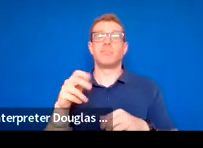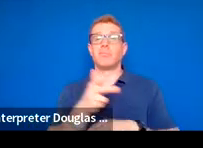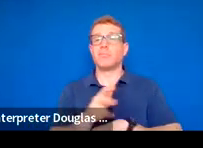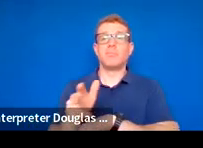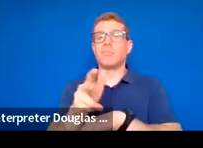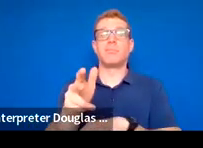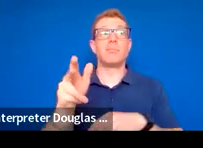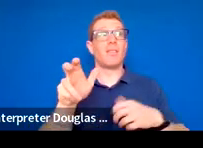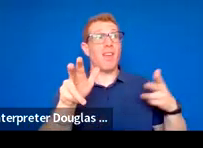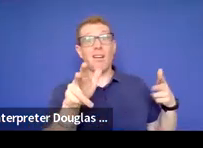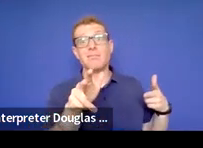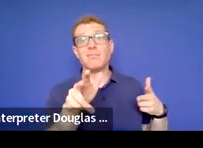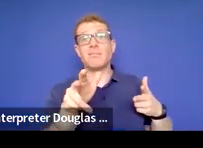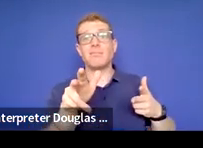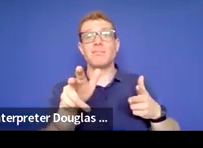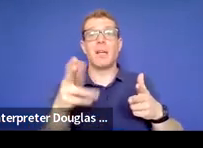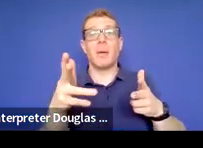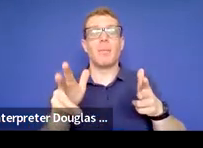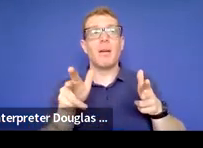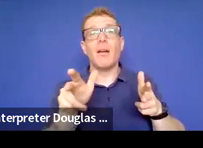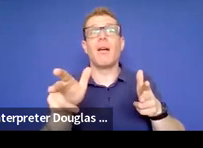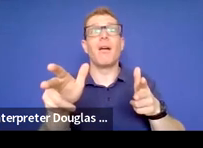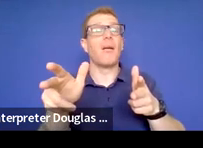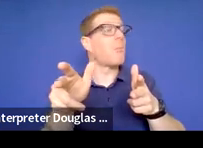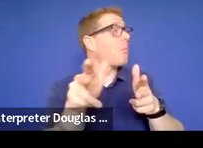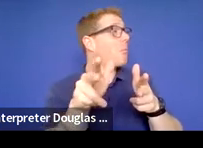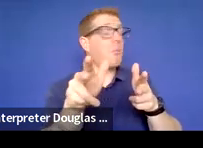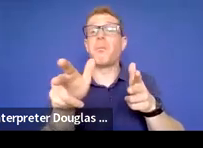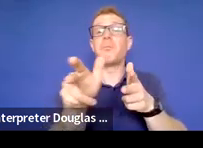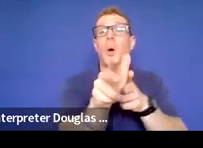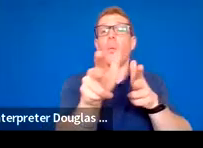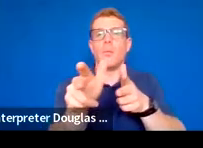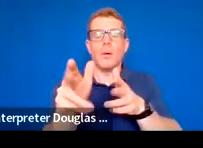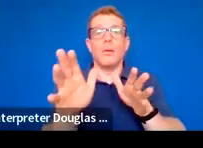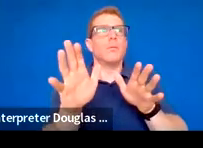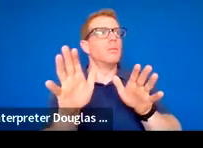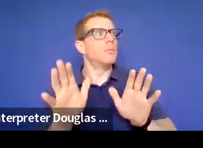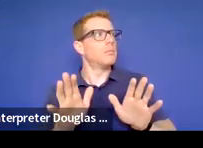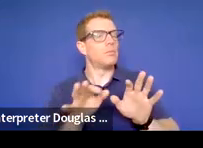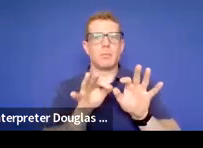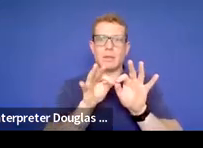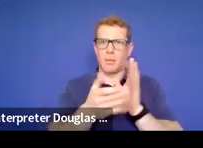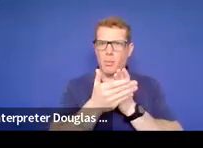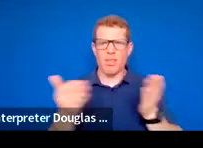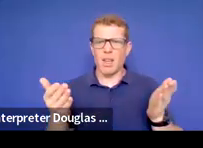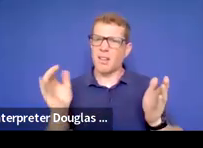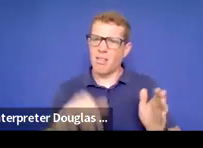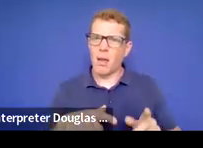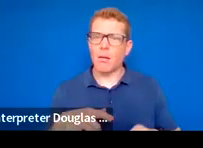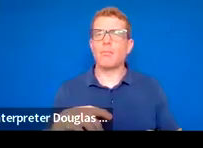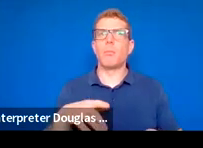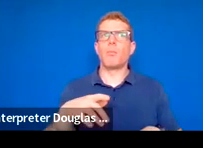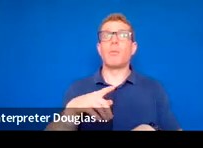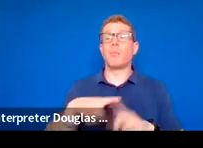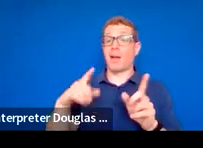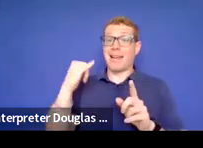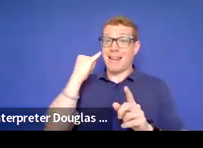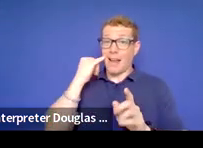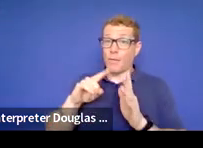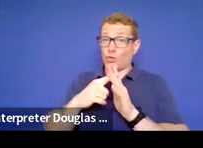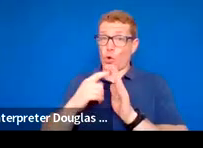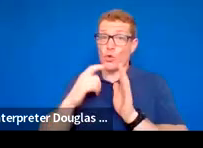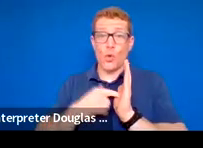And he bumps. Okay, it's simple things like that but if you start noticing bumps around a car that's a pretty good sign.